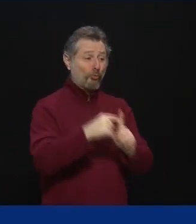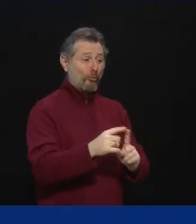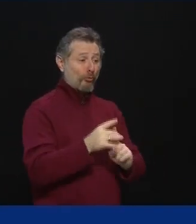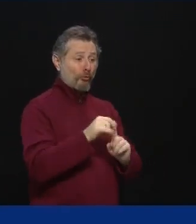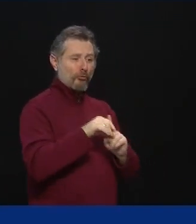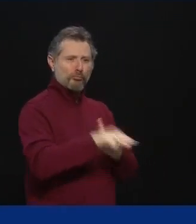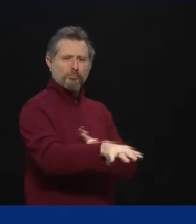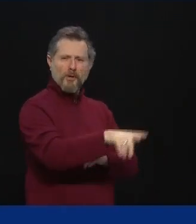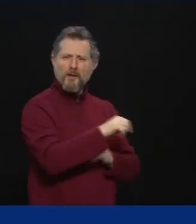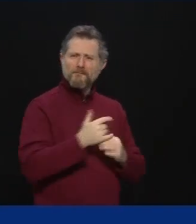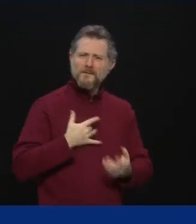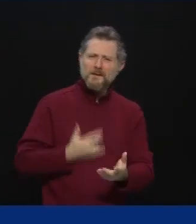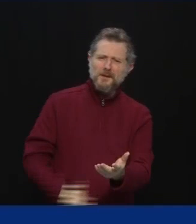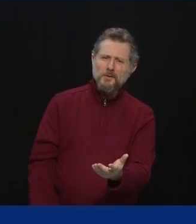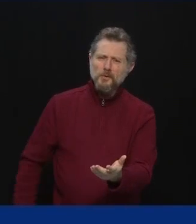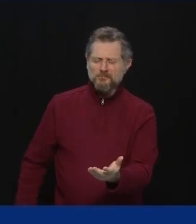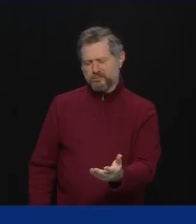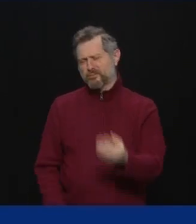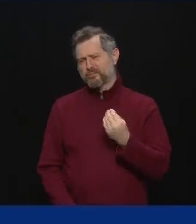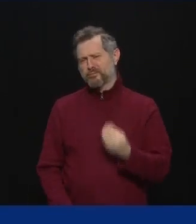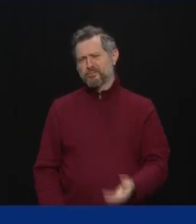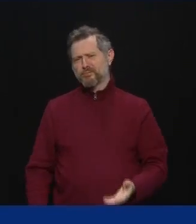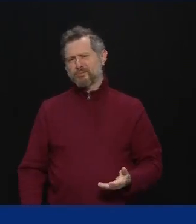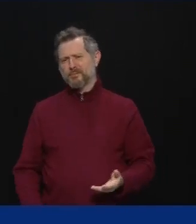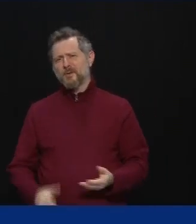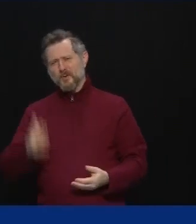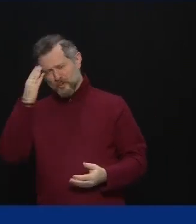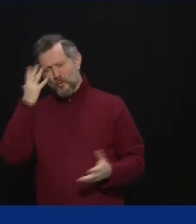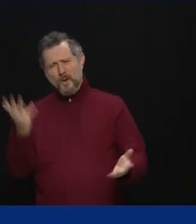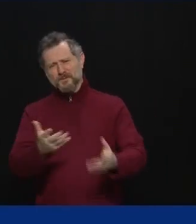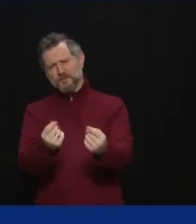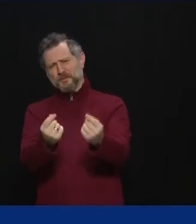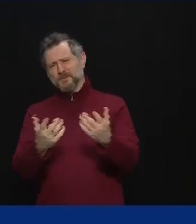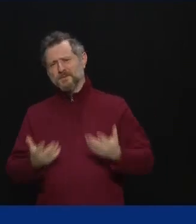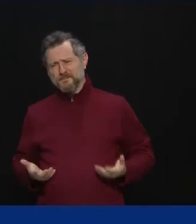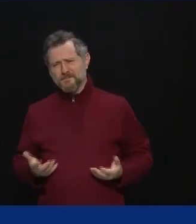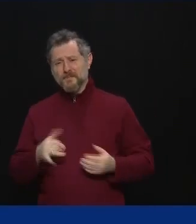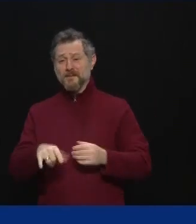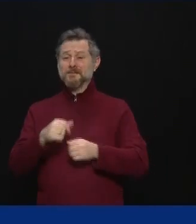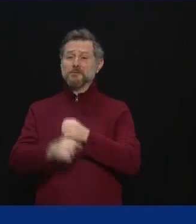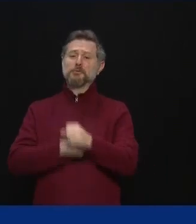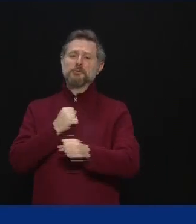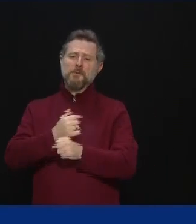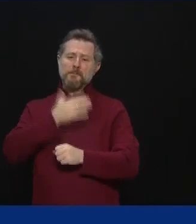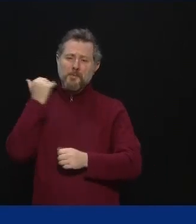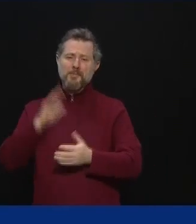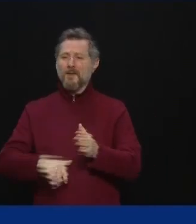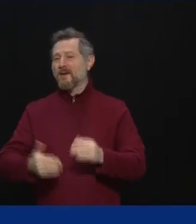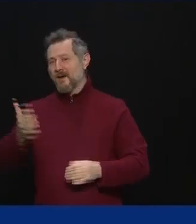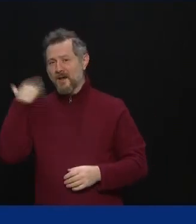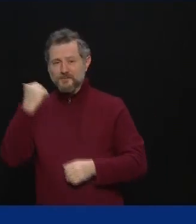AND WHAT YOU WOULD DO WITH THE GUILT IF SOMETHING HAPPEN TO THE THEM BECAUSE YOU WOULDN'T TAKE TO DO.